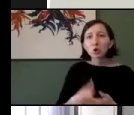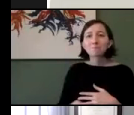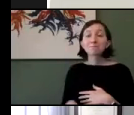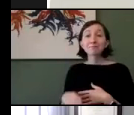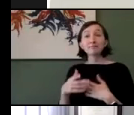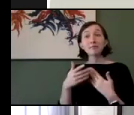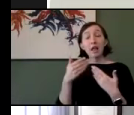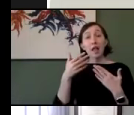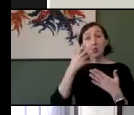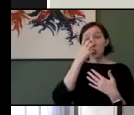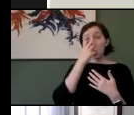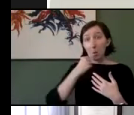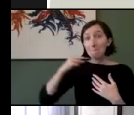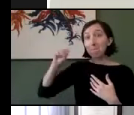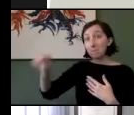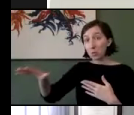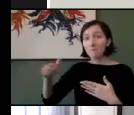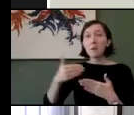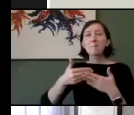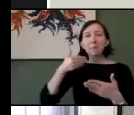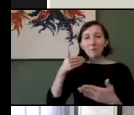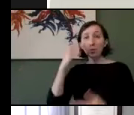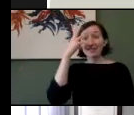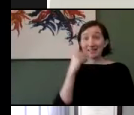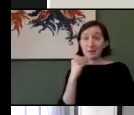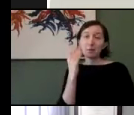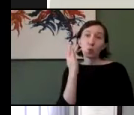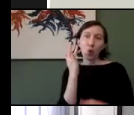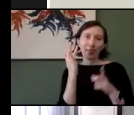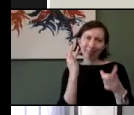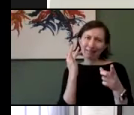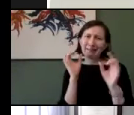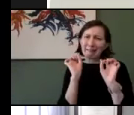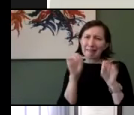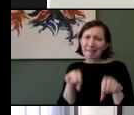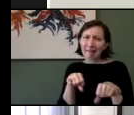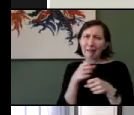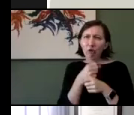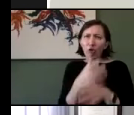since the plastic could be part of a seal around the nose to make it hard to breathe,